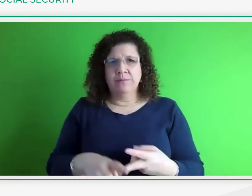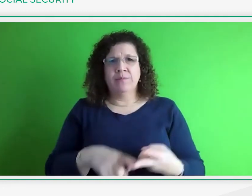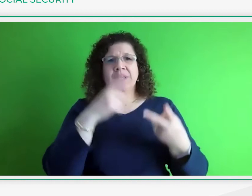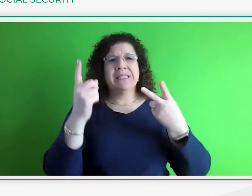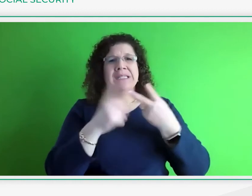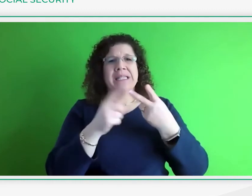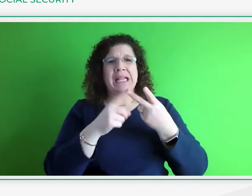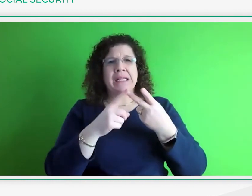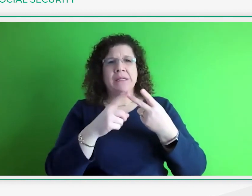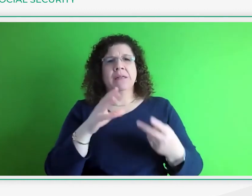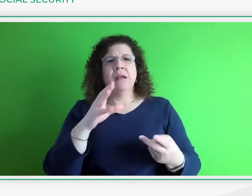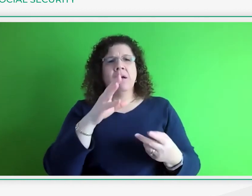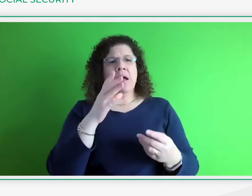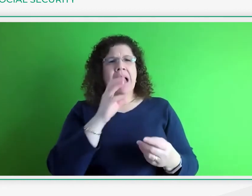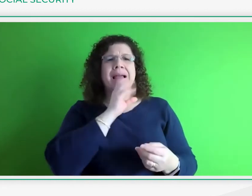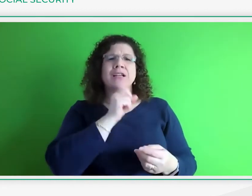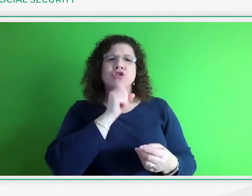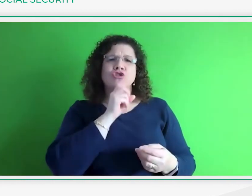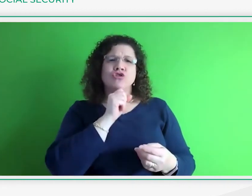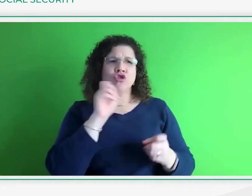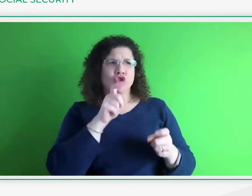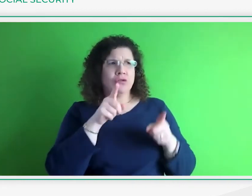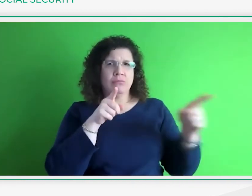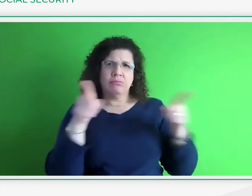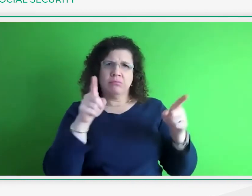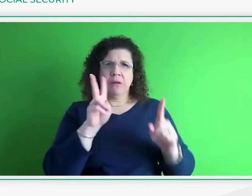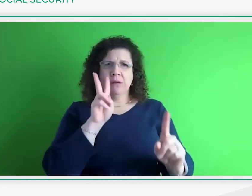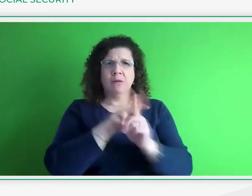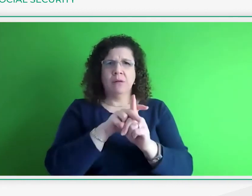What is the impact this makes on each spouse?